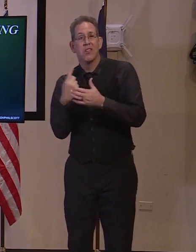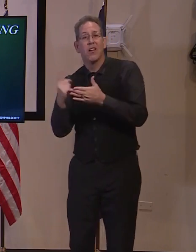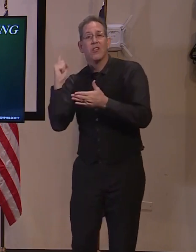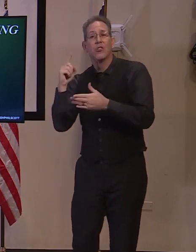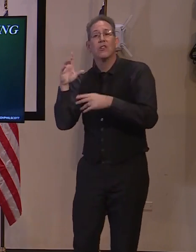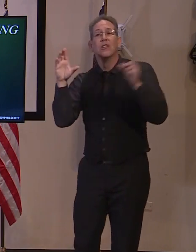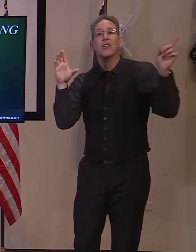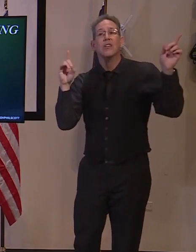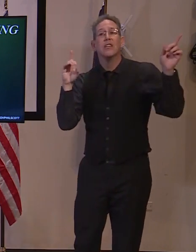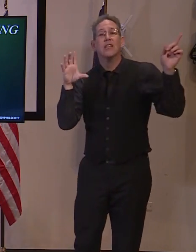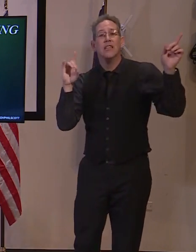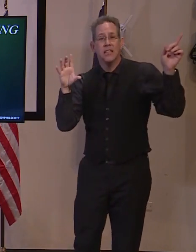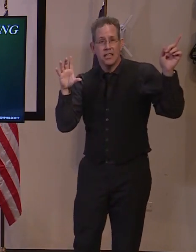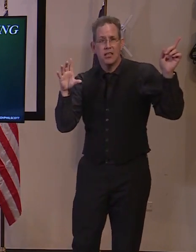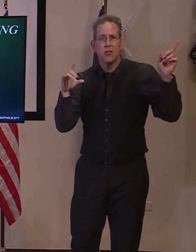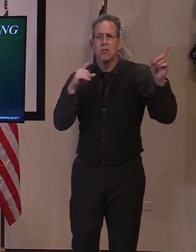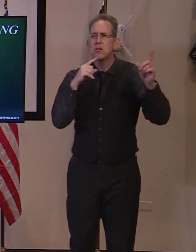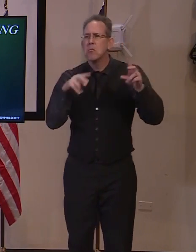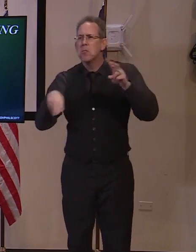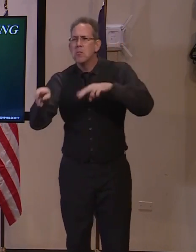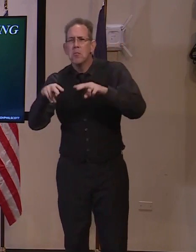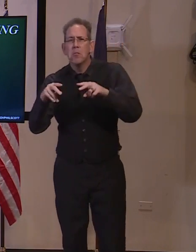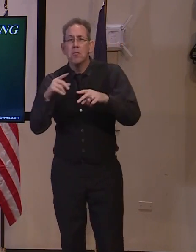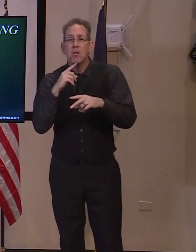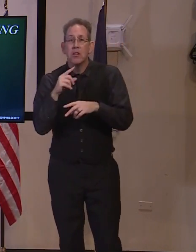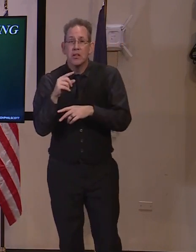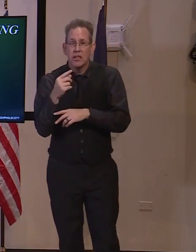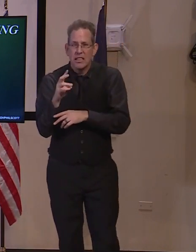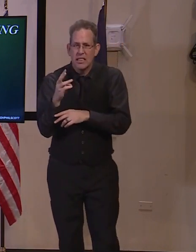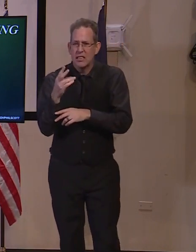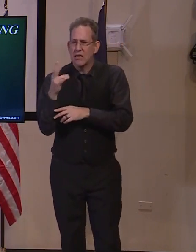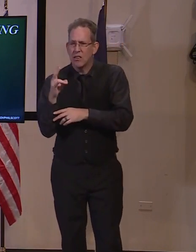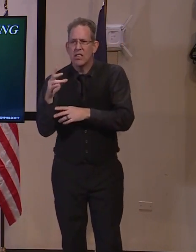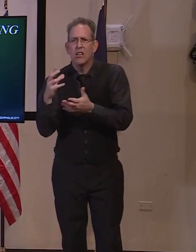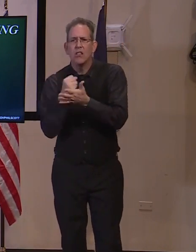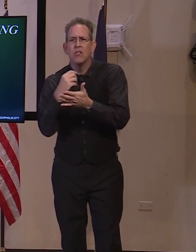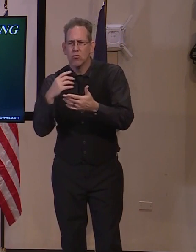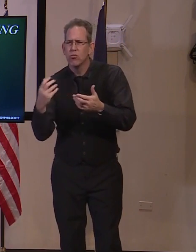boosters to 16 and 17 year olds. We strongly encourage all 16 and 17 year